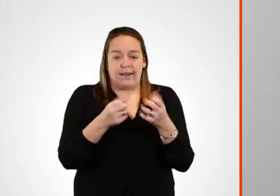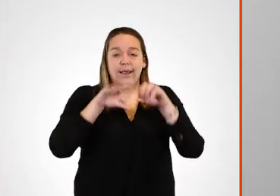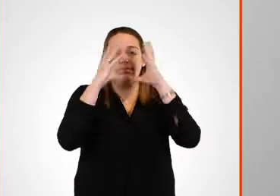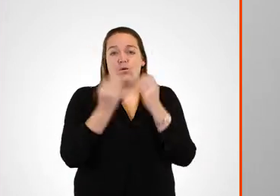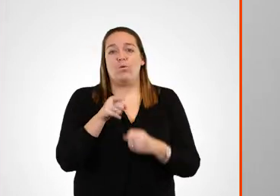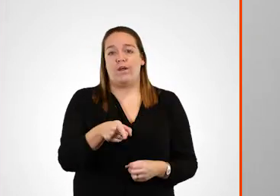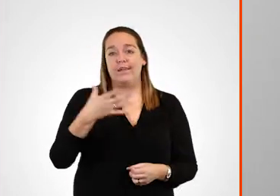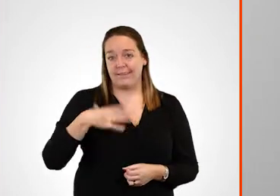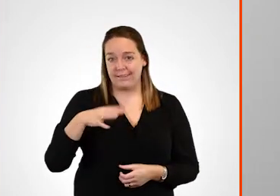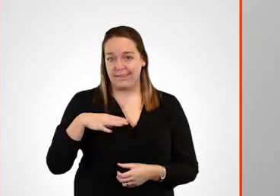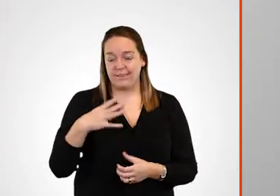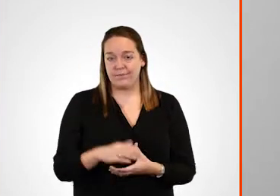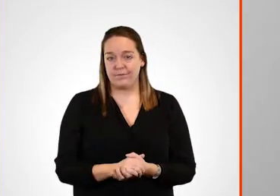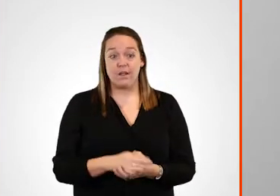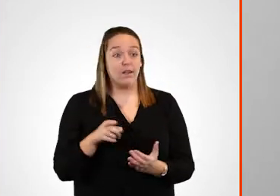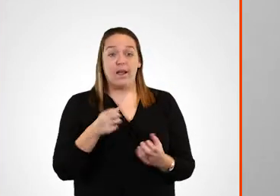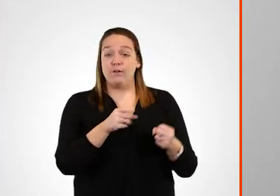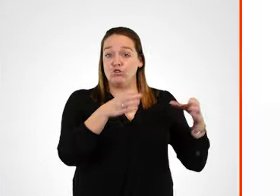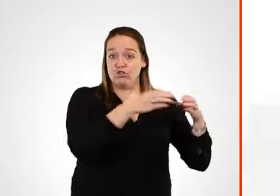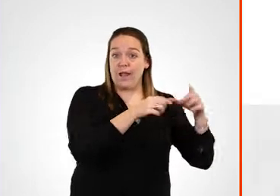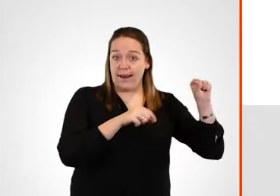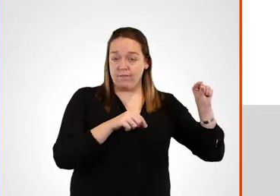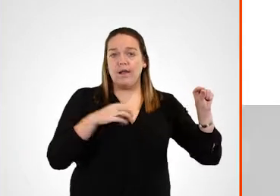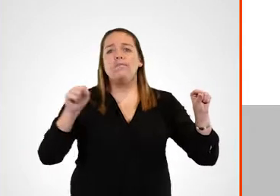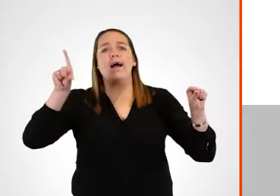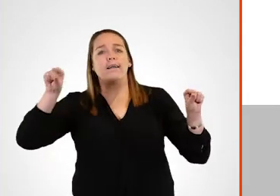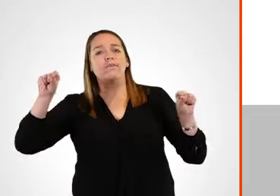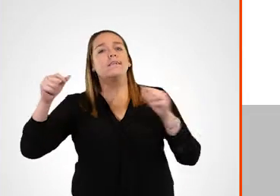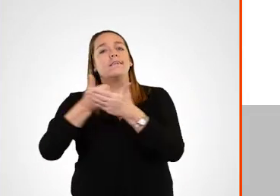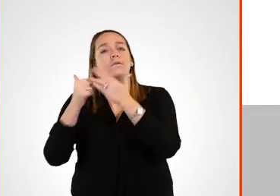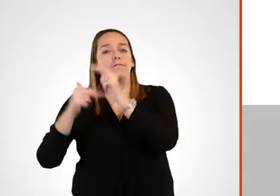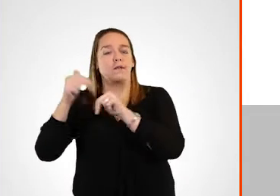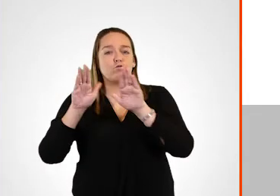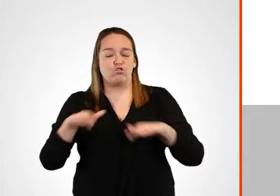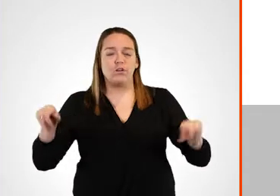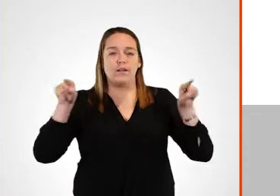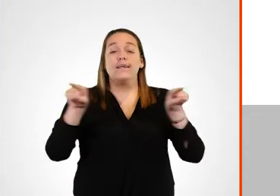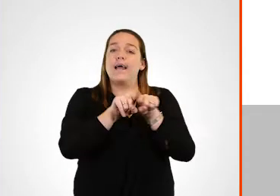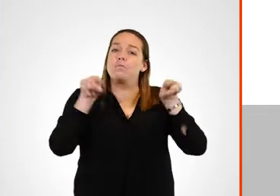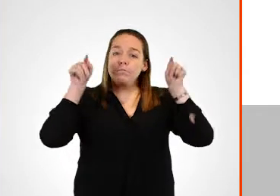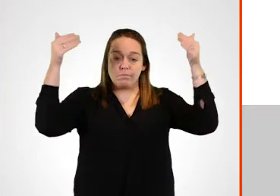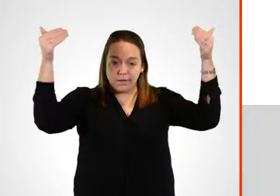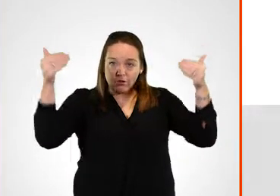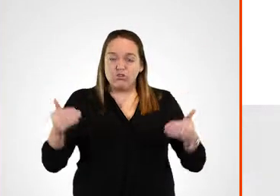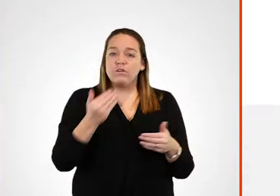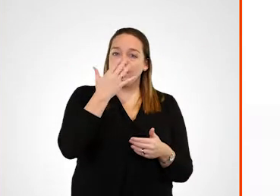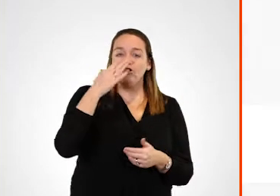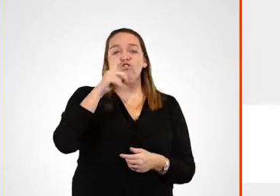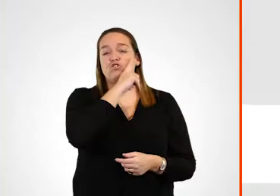Then we matched them with 11 typically developing children who were age and gender matched